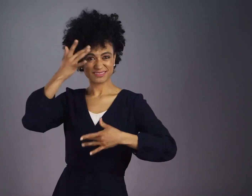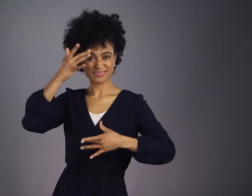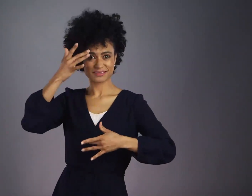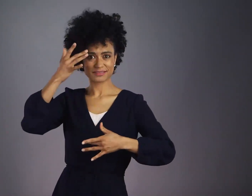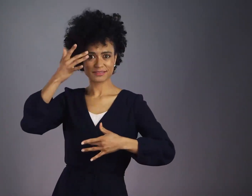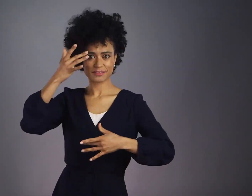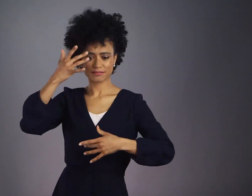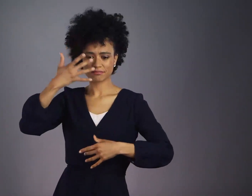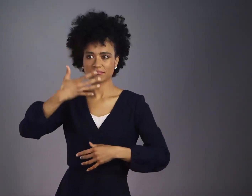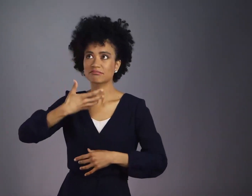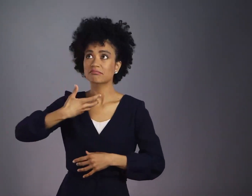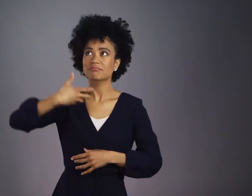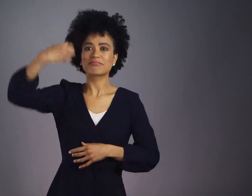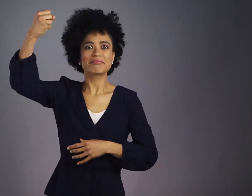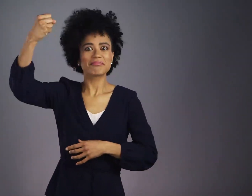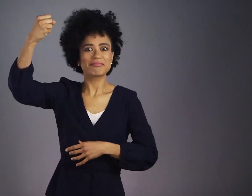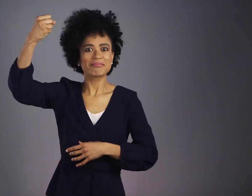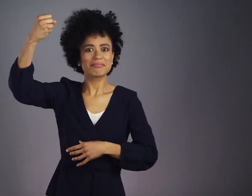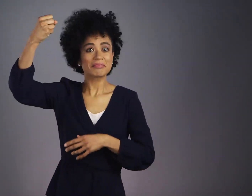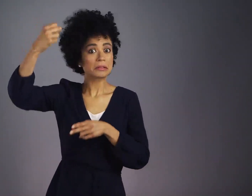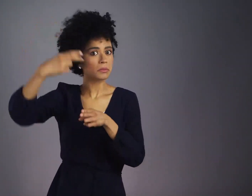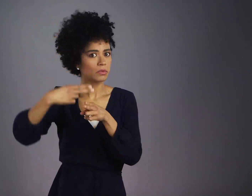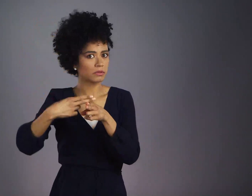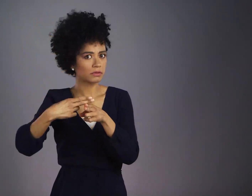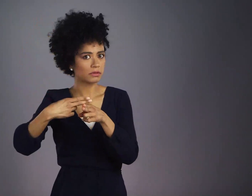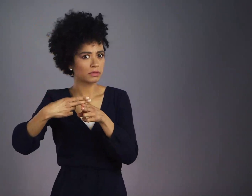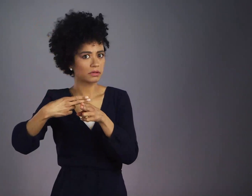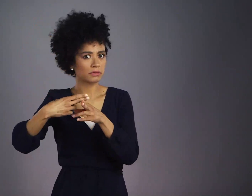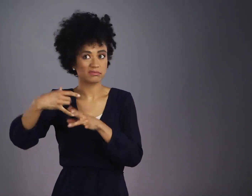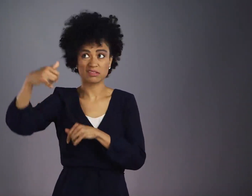What we really have is a daily reprieve